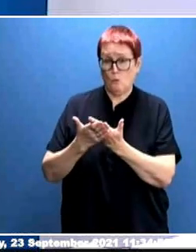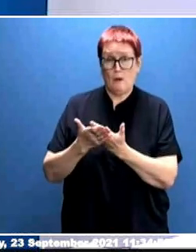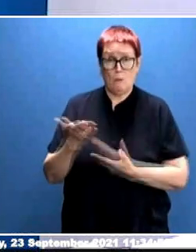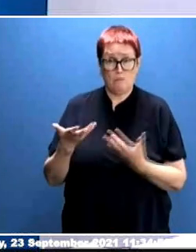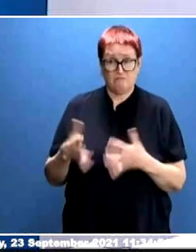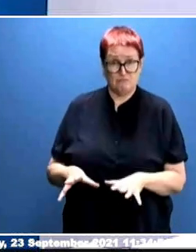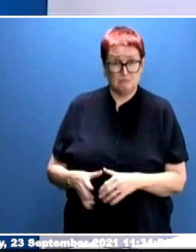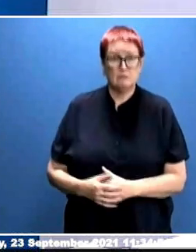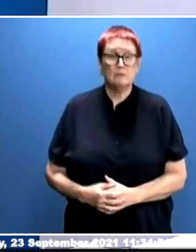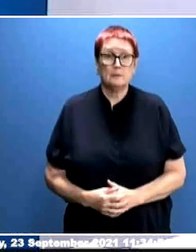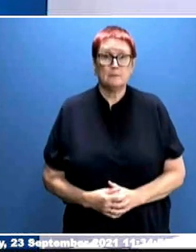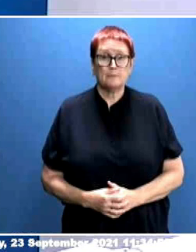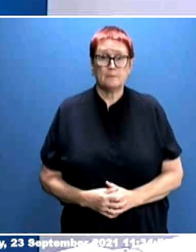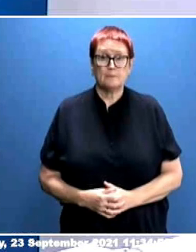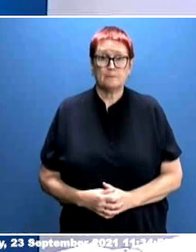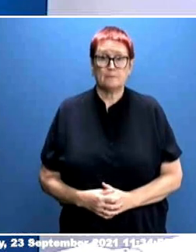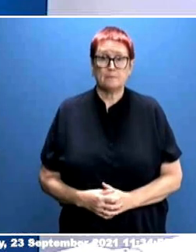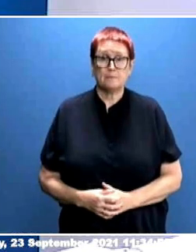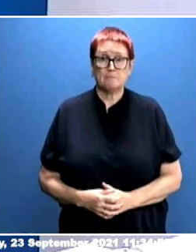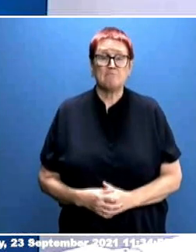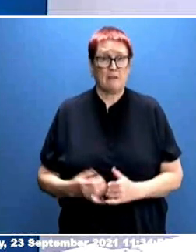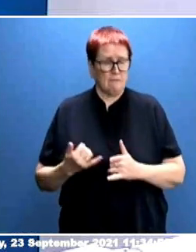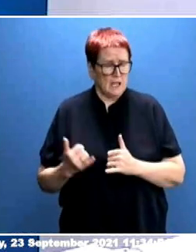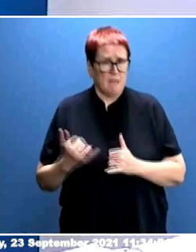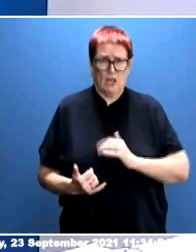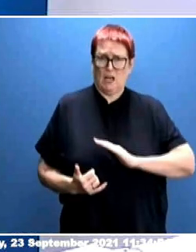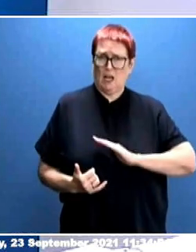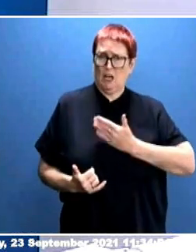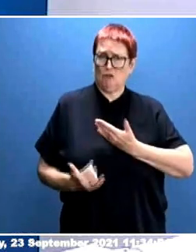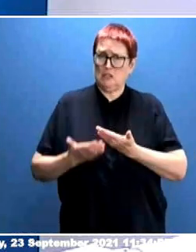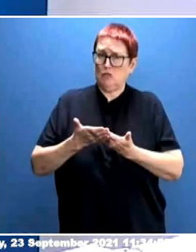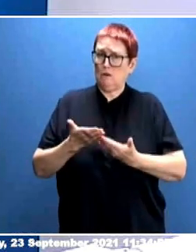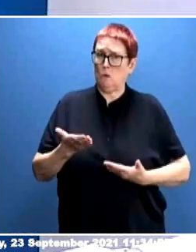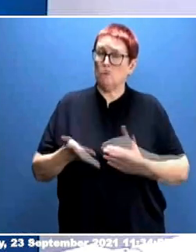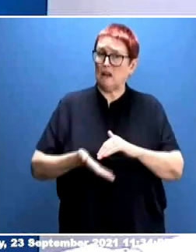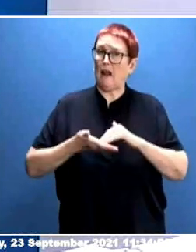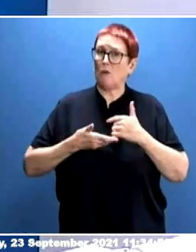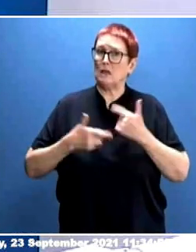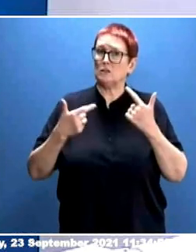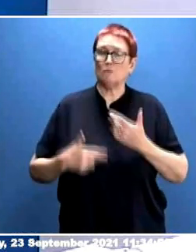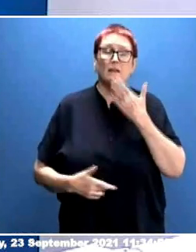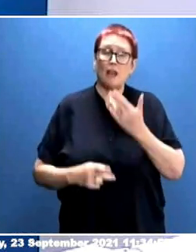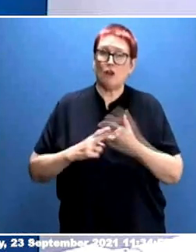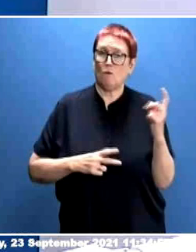which is both extremely interesting and extremely helpful. Thank you for coming today.